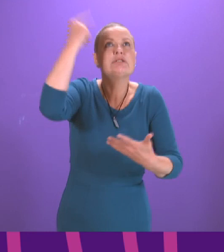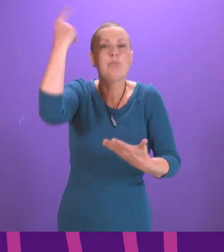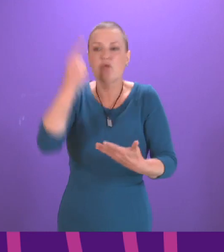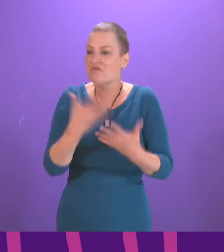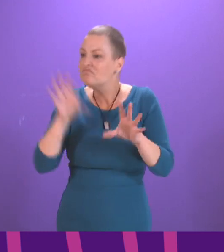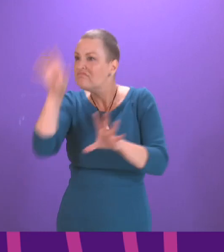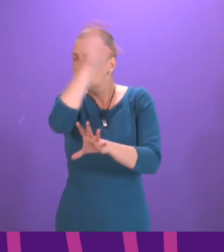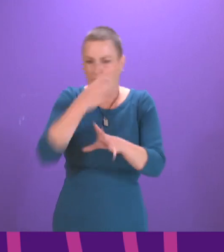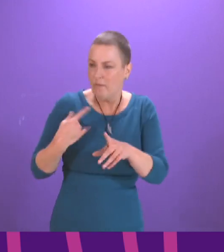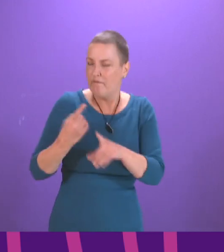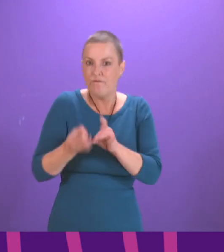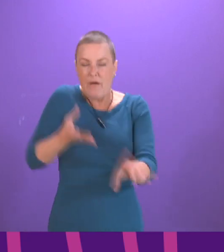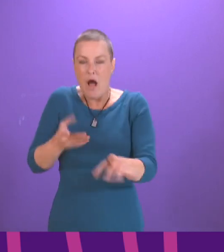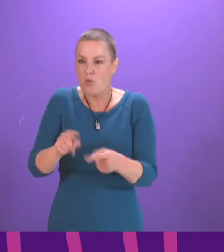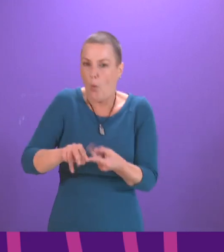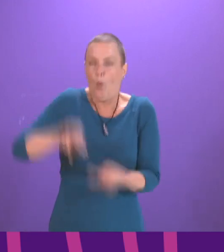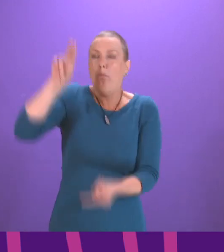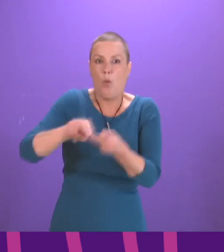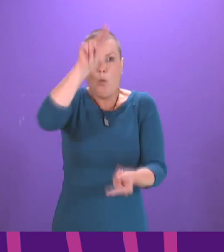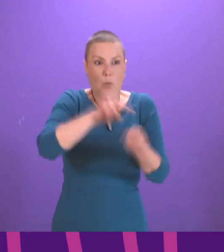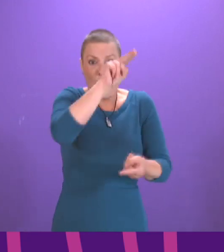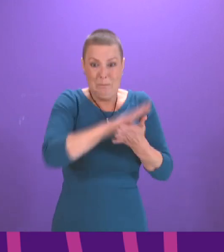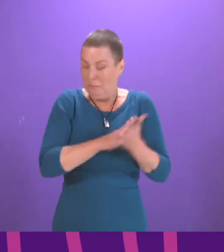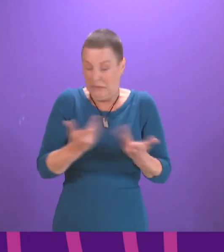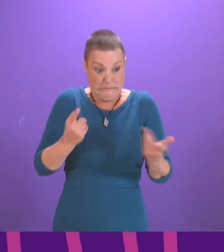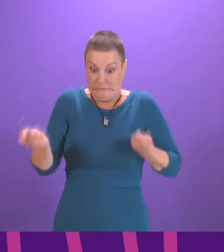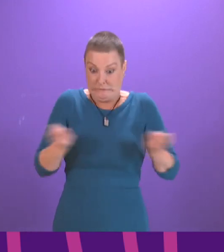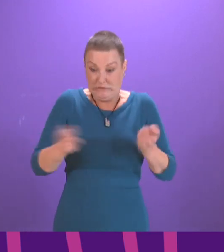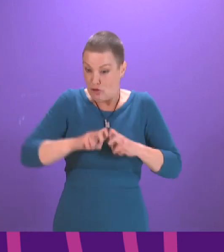start to rise faster again, to the extent that controlling spread with travel restrictions